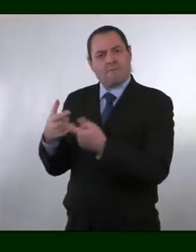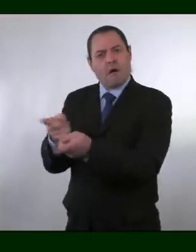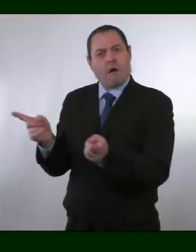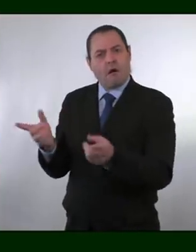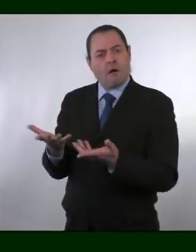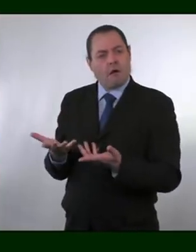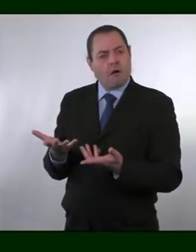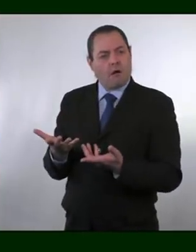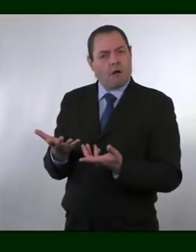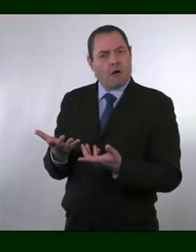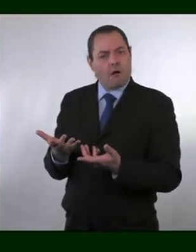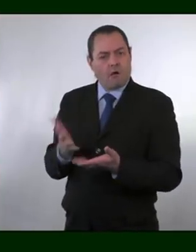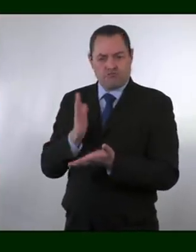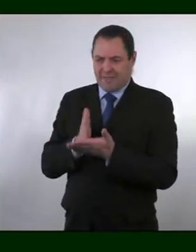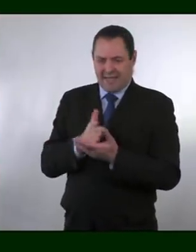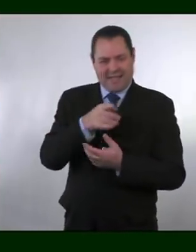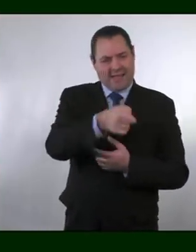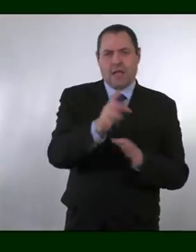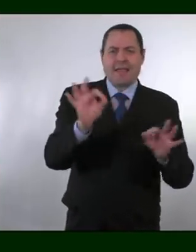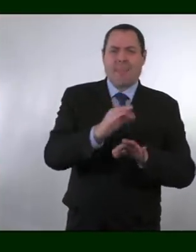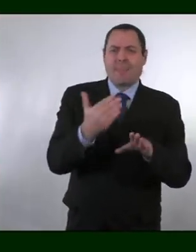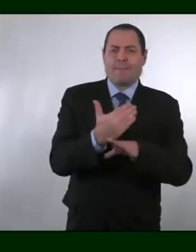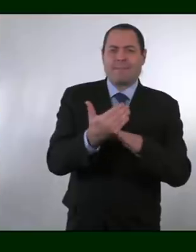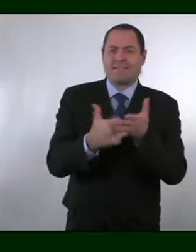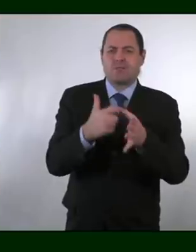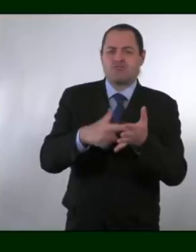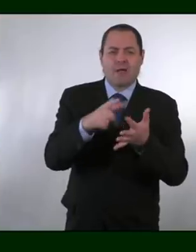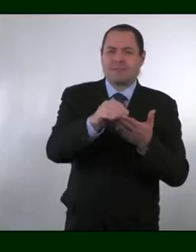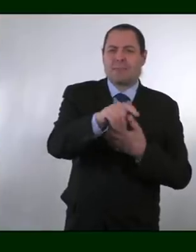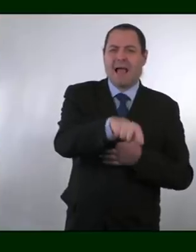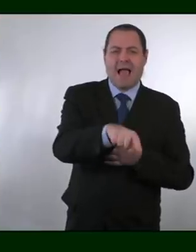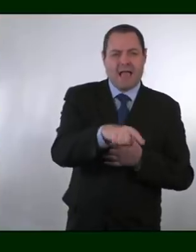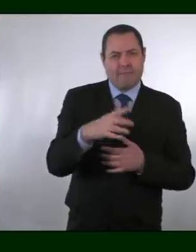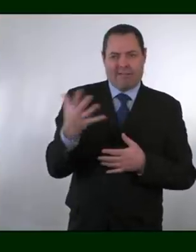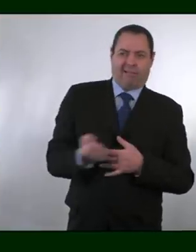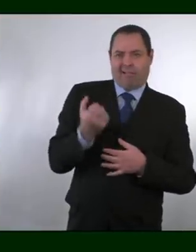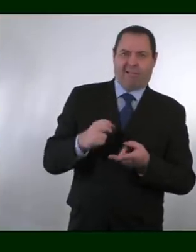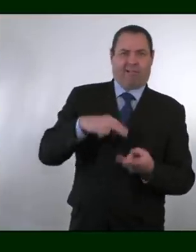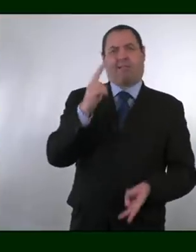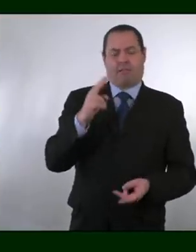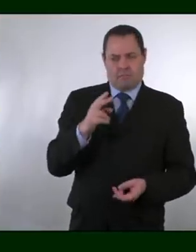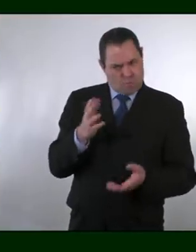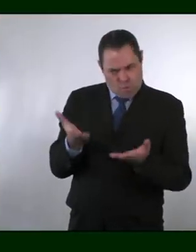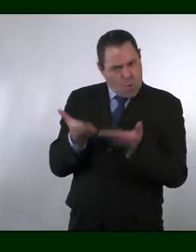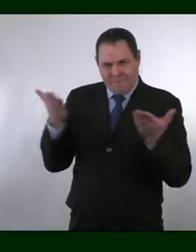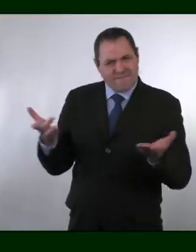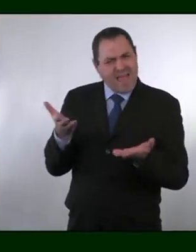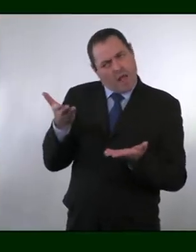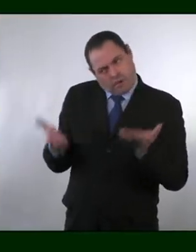on the payment of business rates. Does the Prime Minister agree that there should be fairness between retailers, and that with the Government spending £200